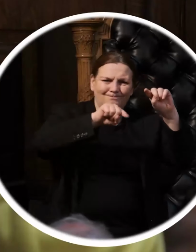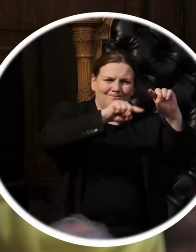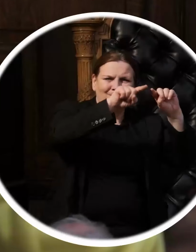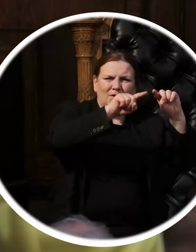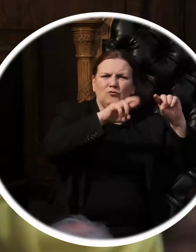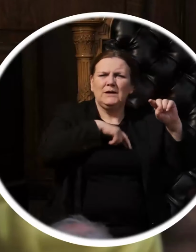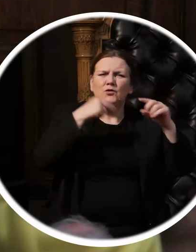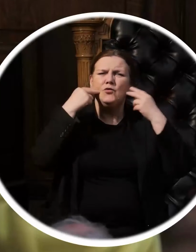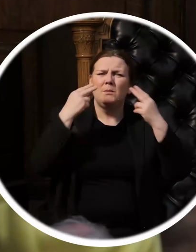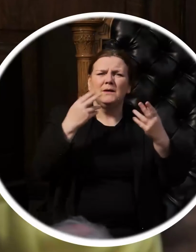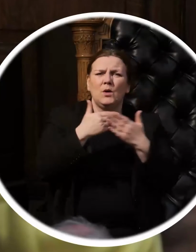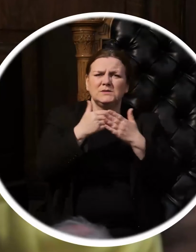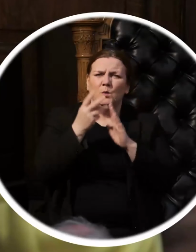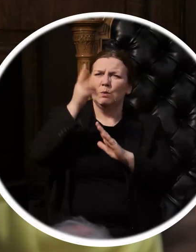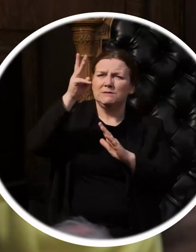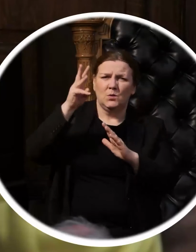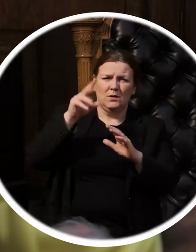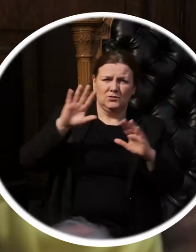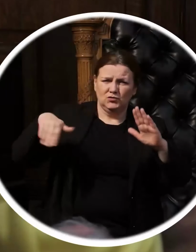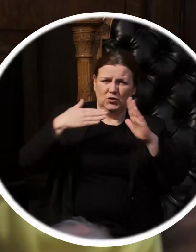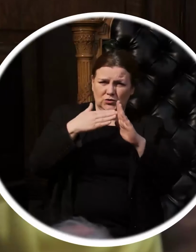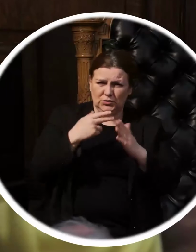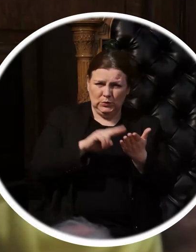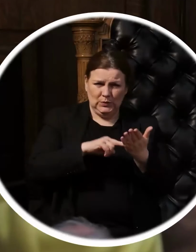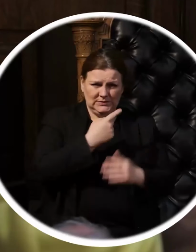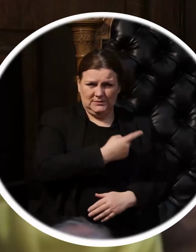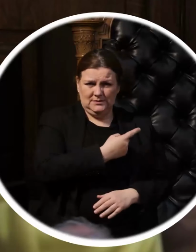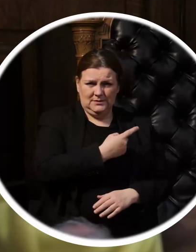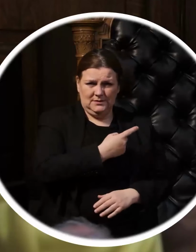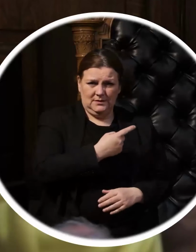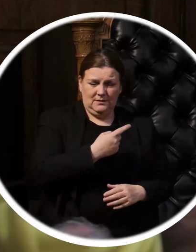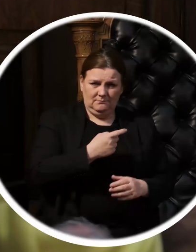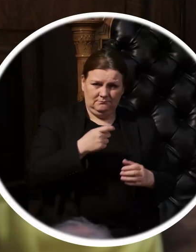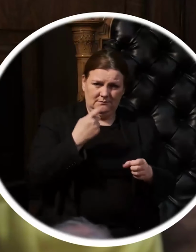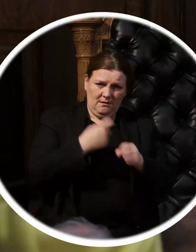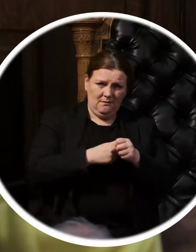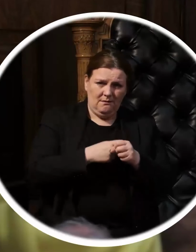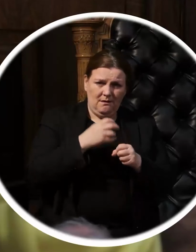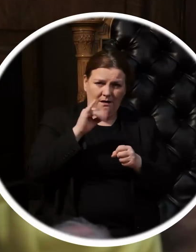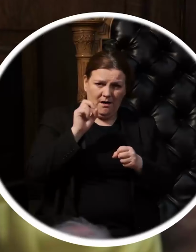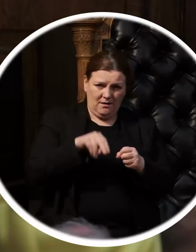window tracery in churches are actually being used in cast iron spandrels to